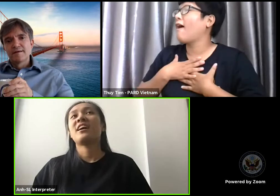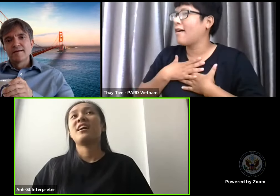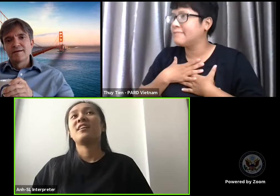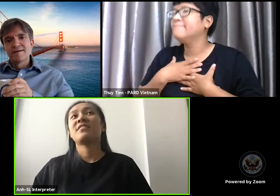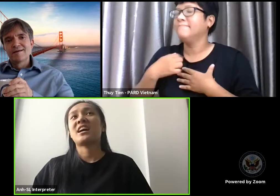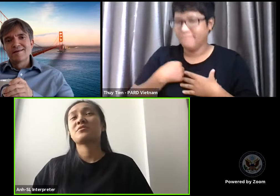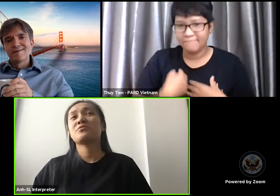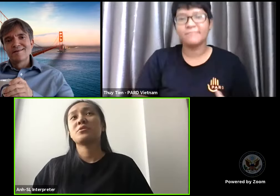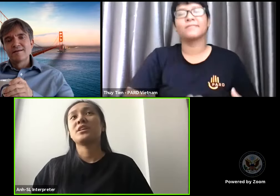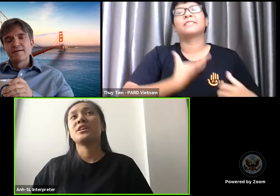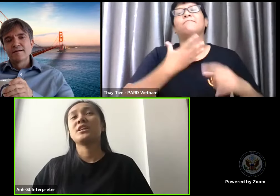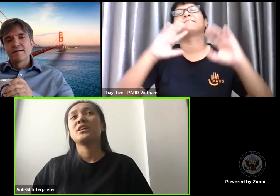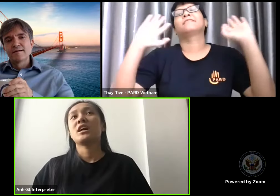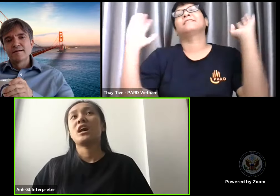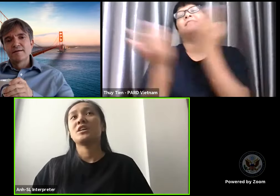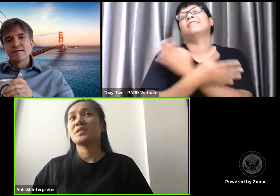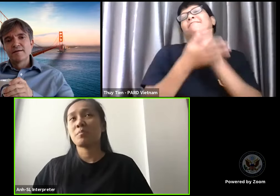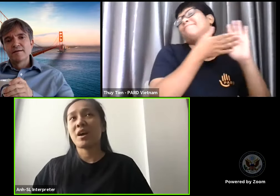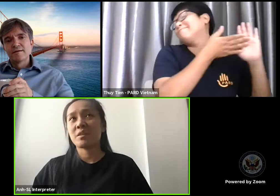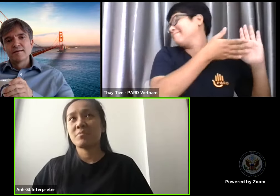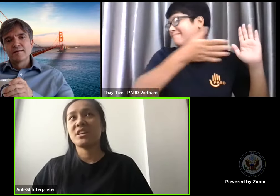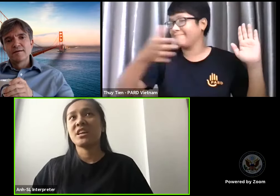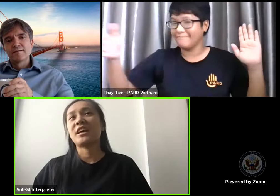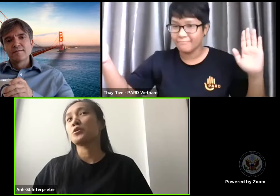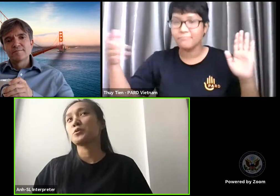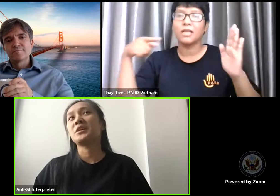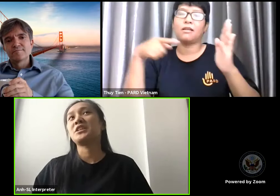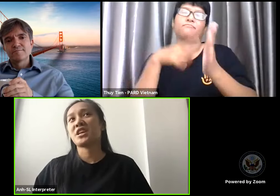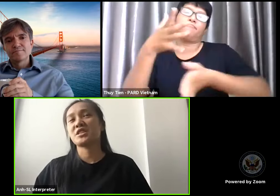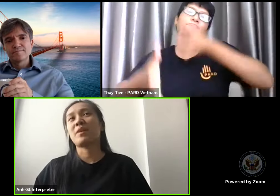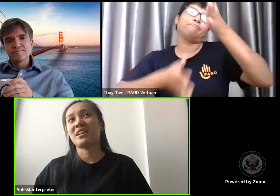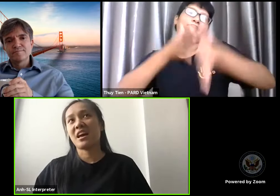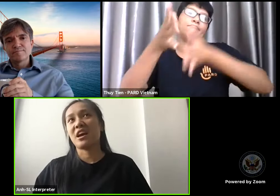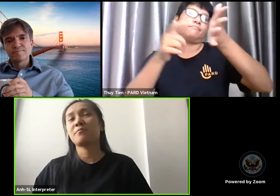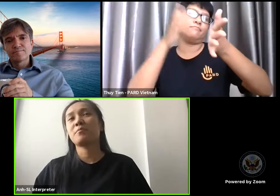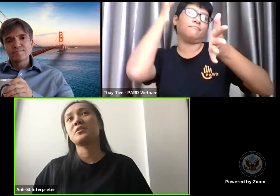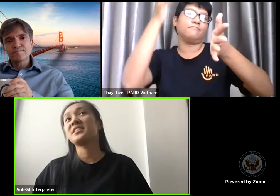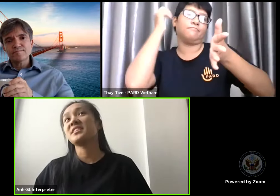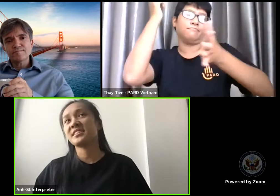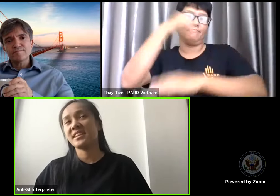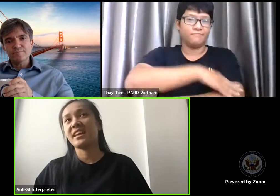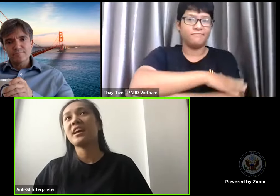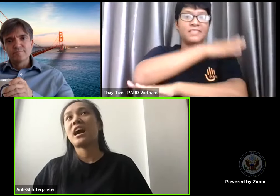And that's truly inspired me and totally changed my life because since then,